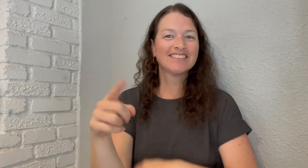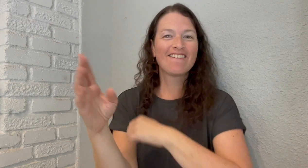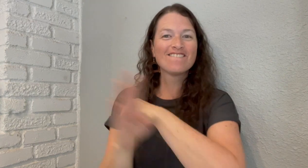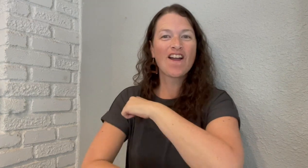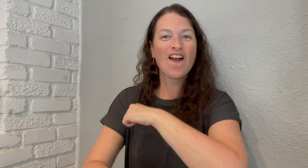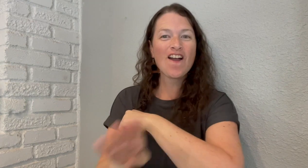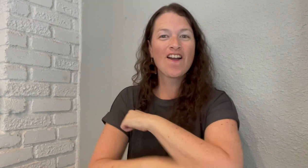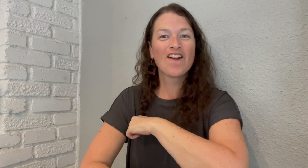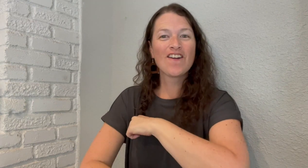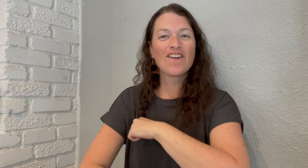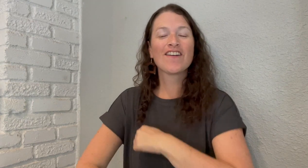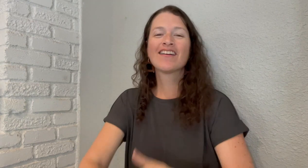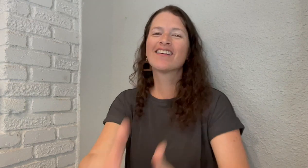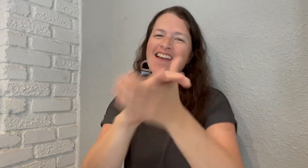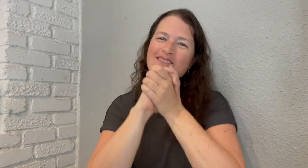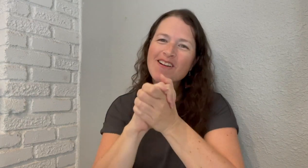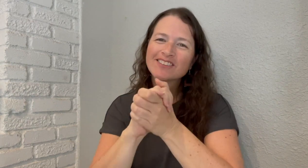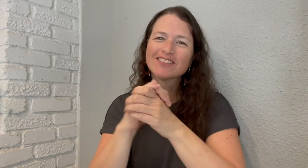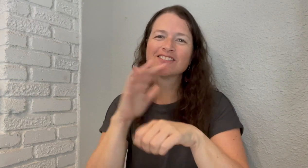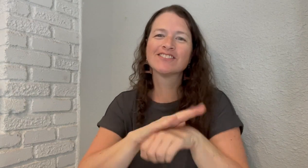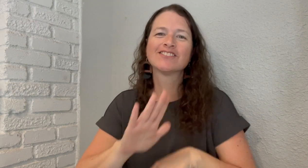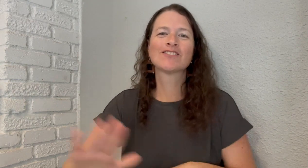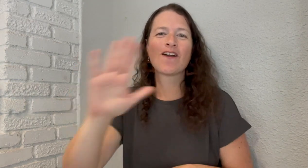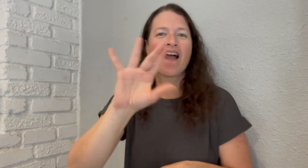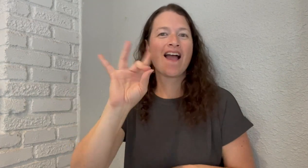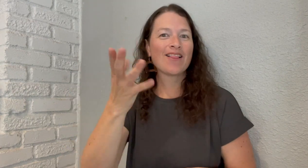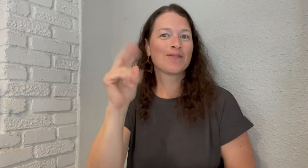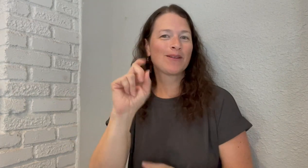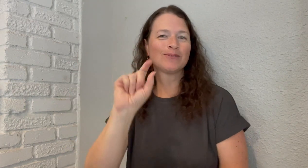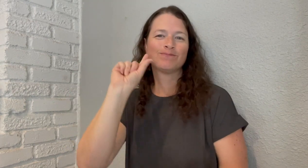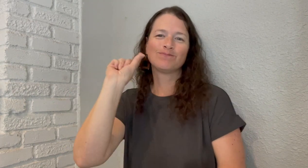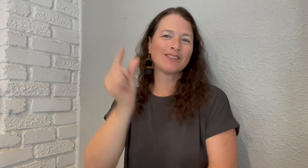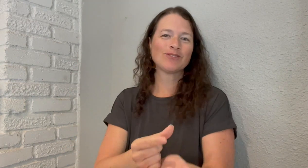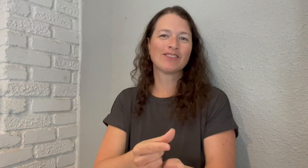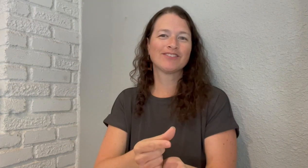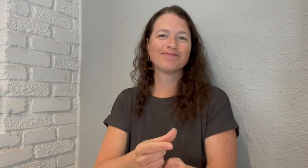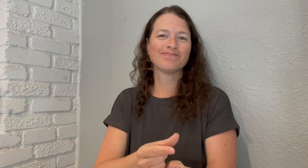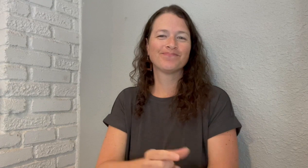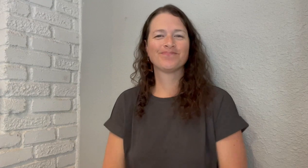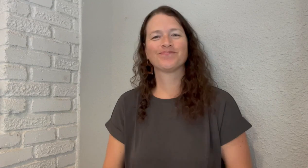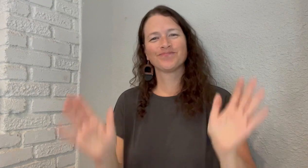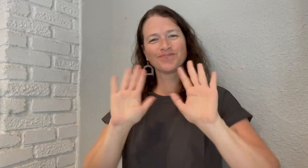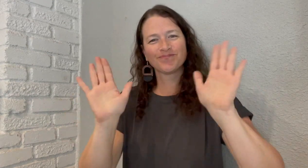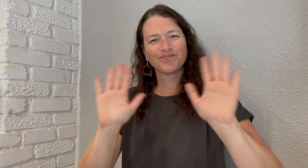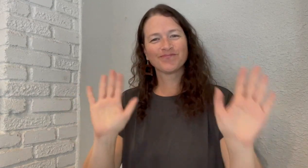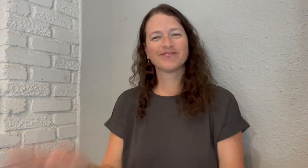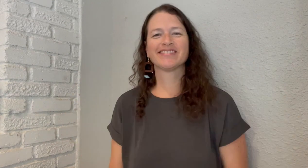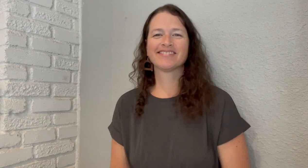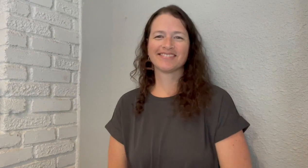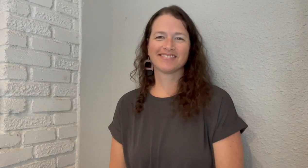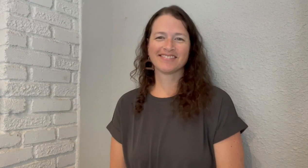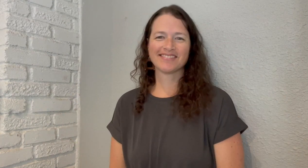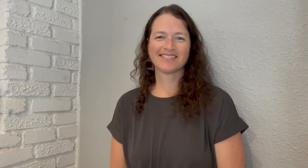I will see you this fall. Congratulations on your 8th grade graduation. Take care.